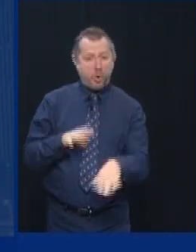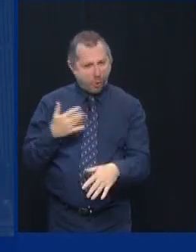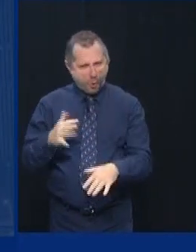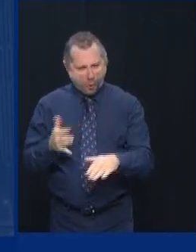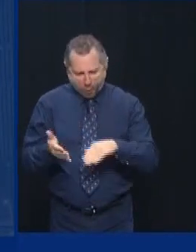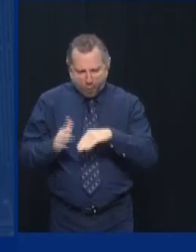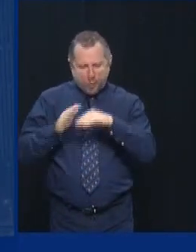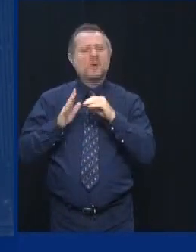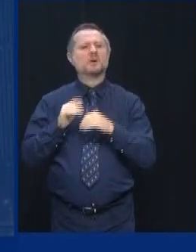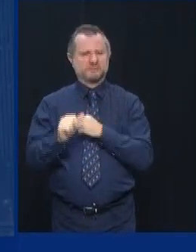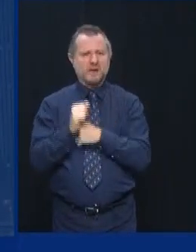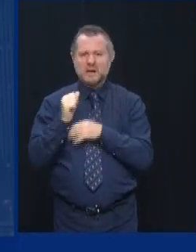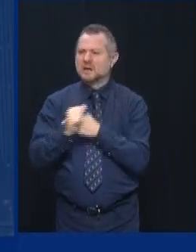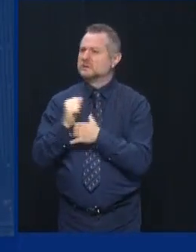THAT'S WHAT ENFORCEMENT DOES.